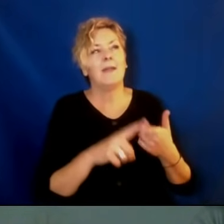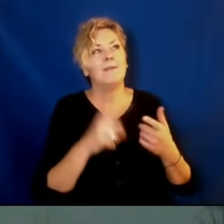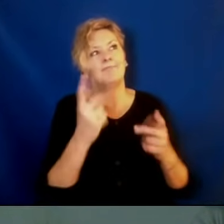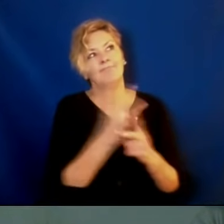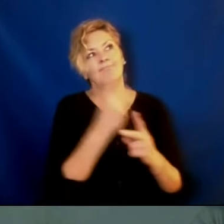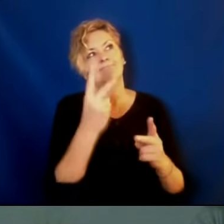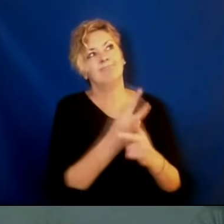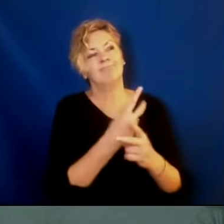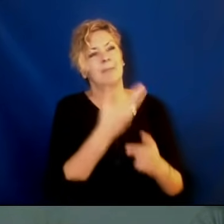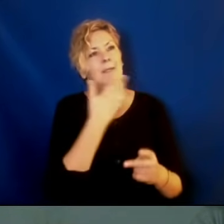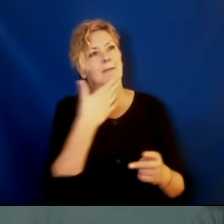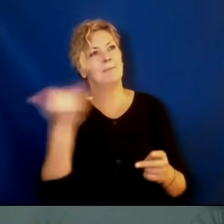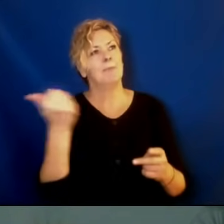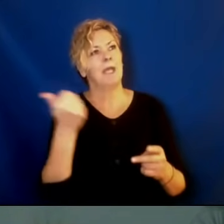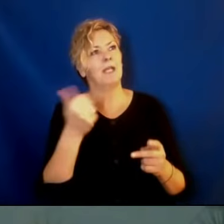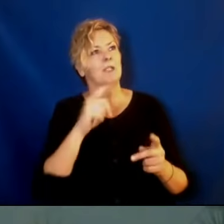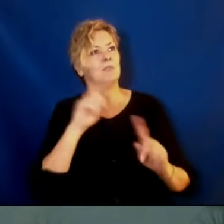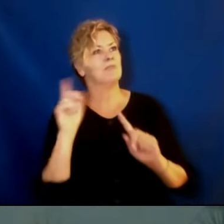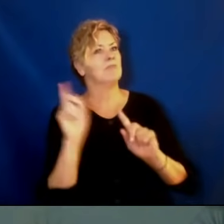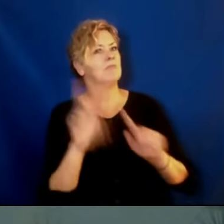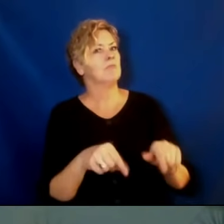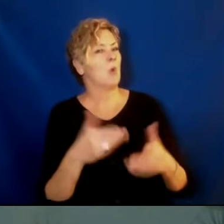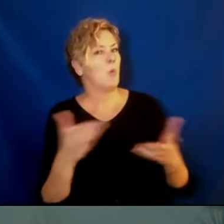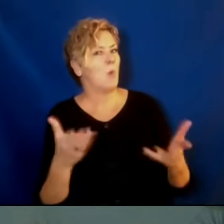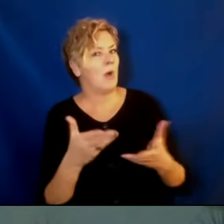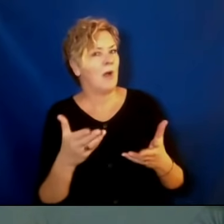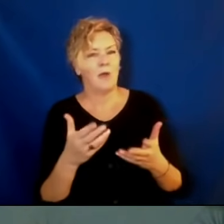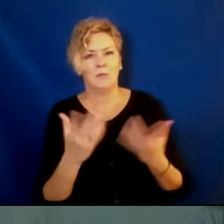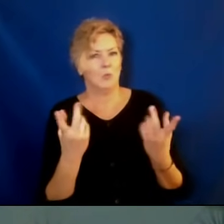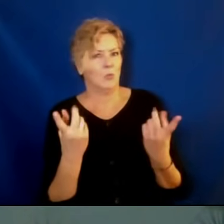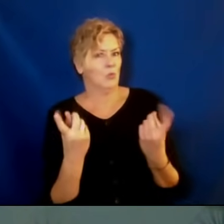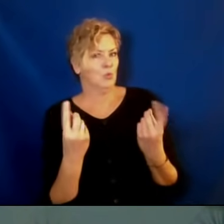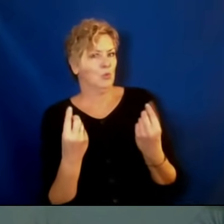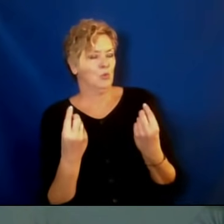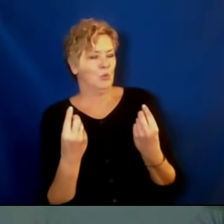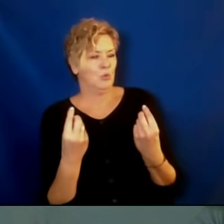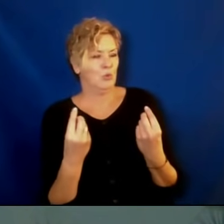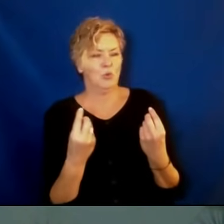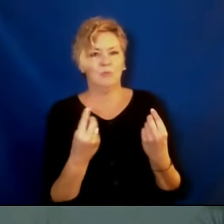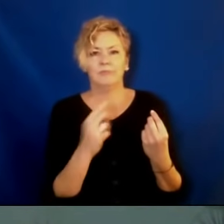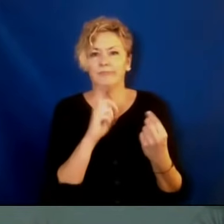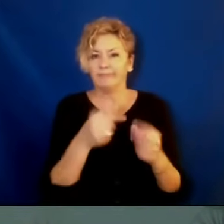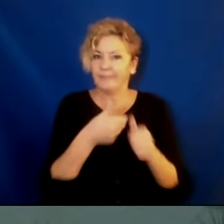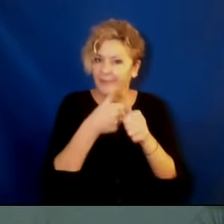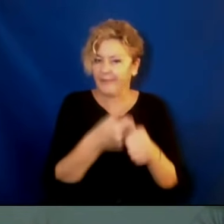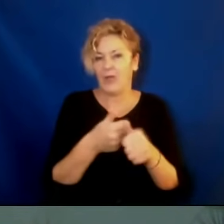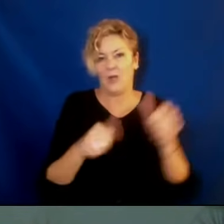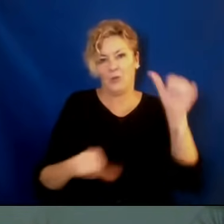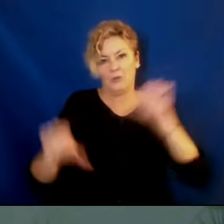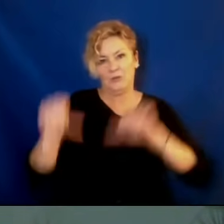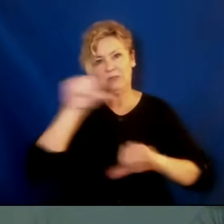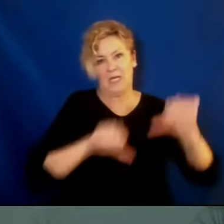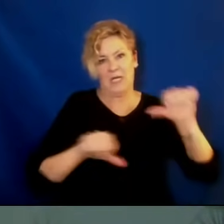really depends on what the transmission is like. I think that is one of the things I would like to emphasize.